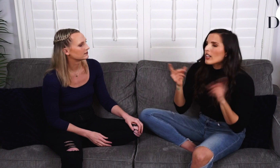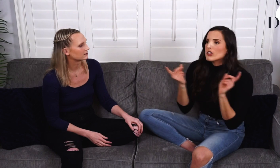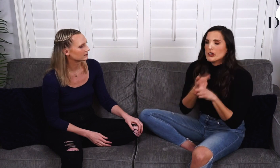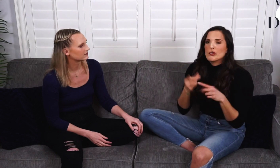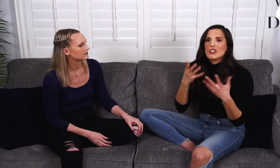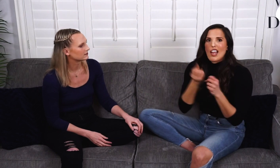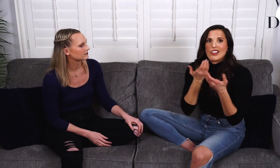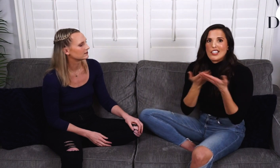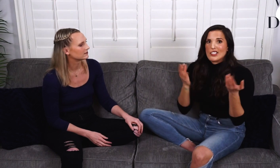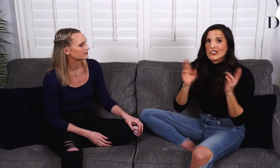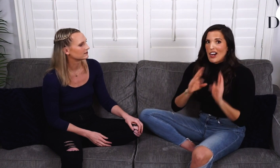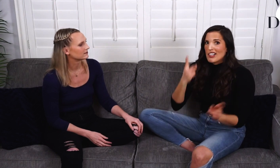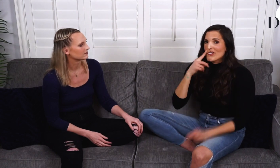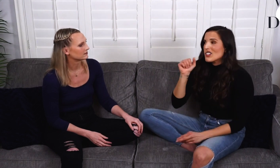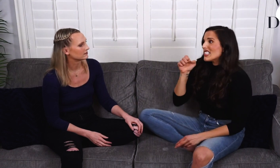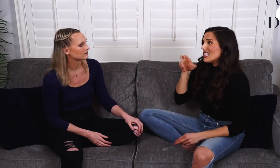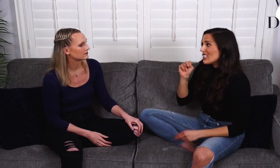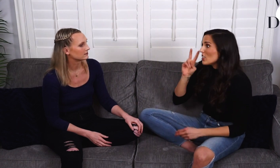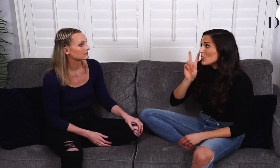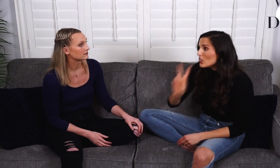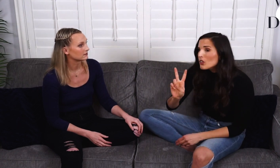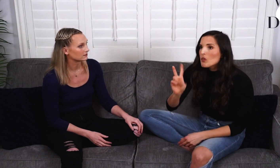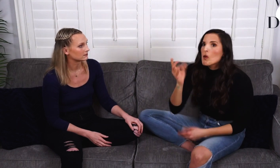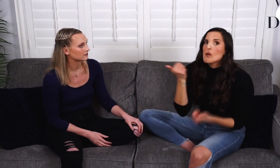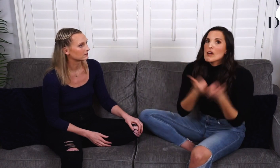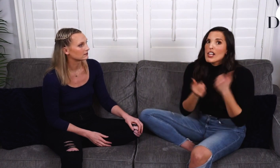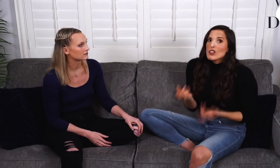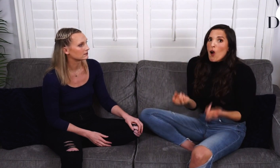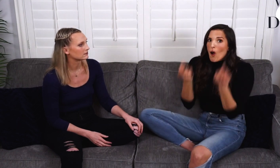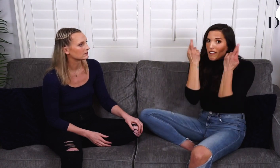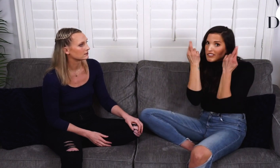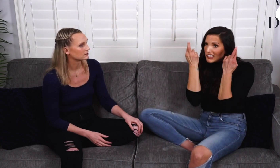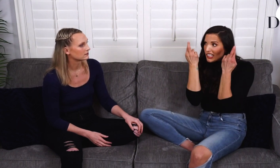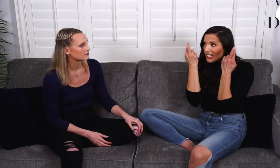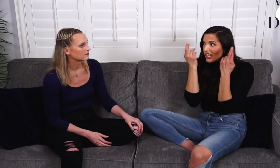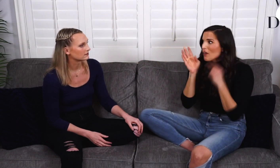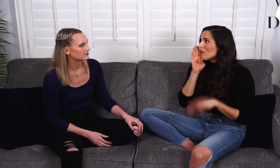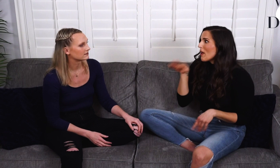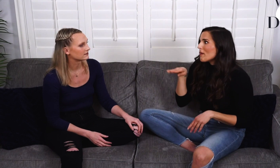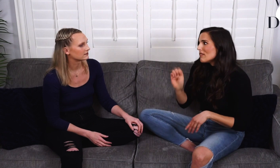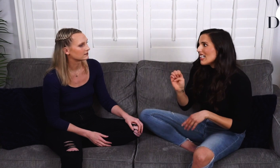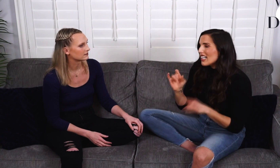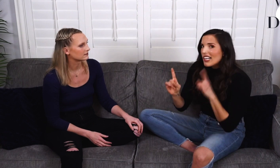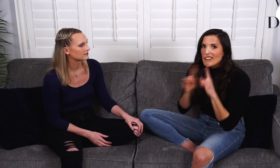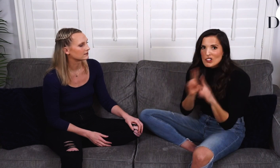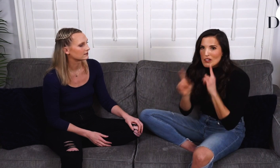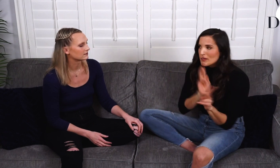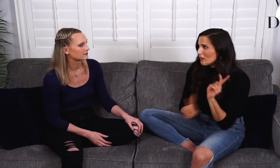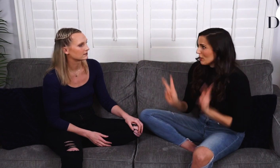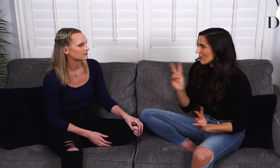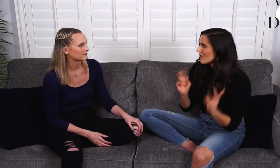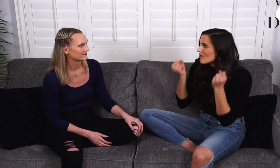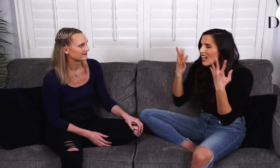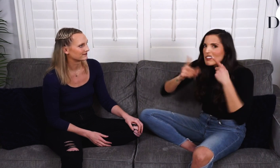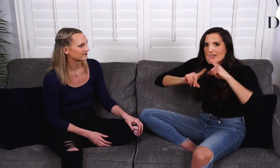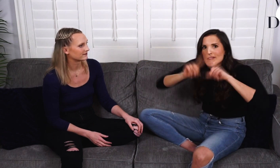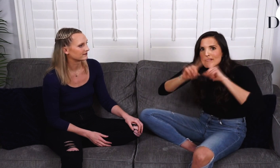time to get things ready for season 2, which hopefully will be us interviewing people. Many